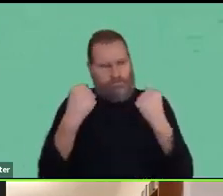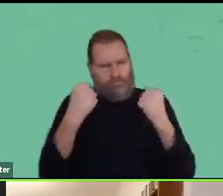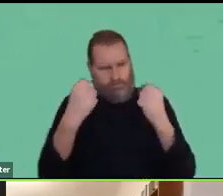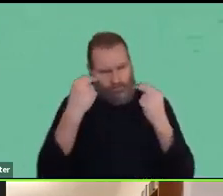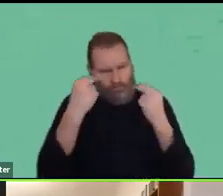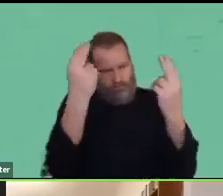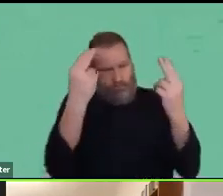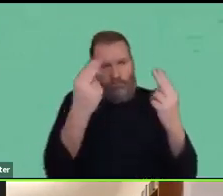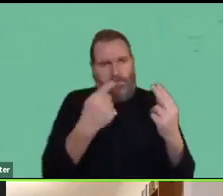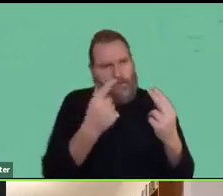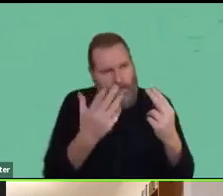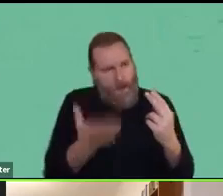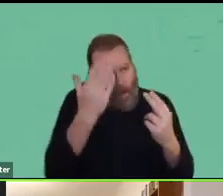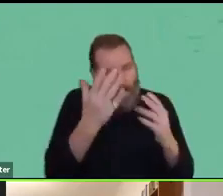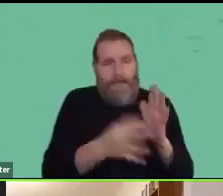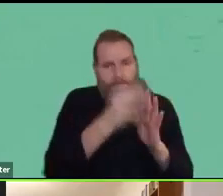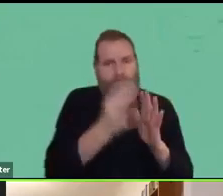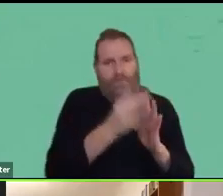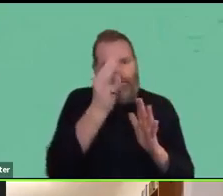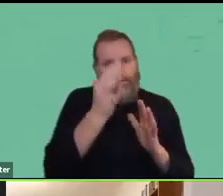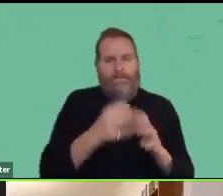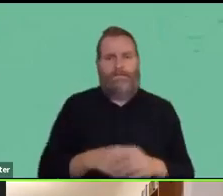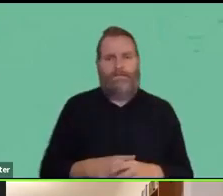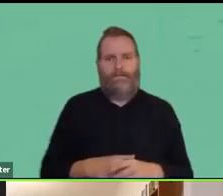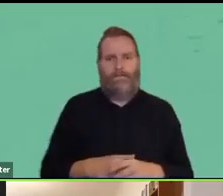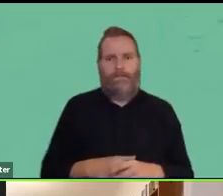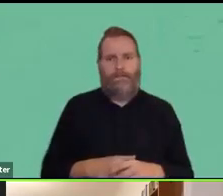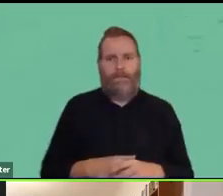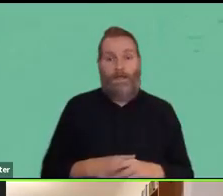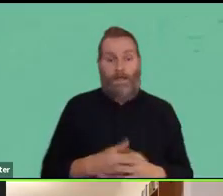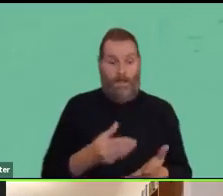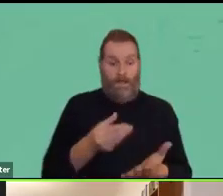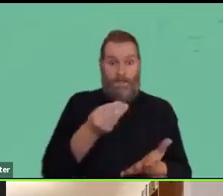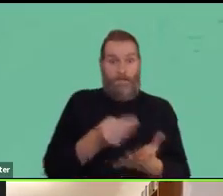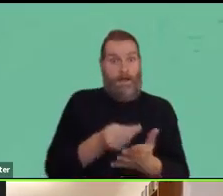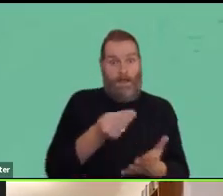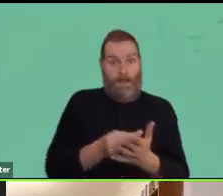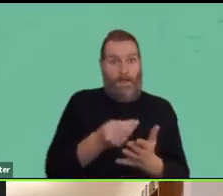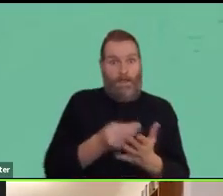said it yet but the amount of money required to give all public sector workers a pay freeze